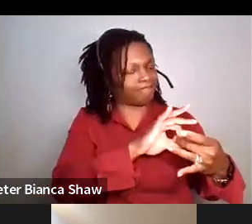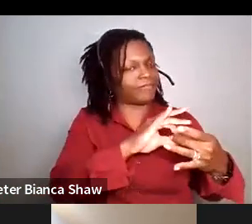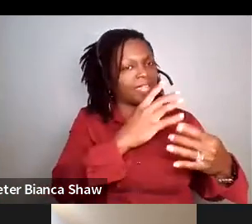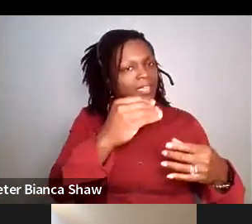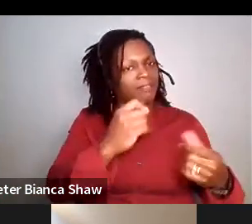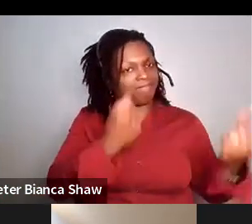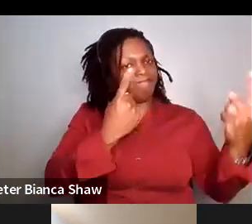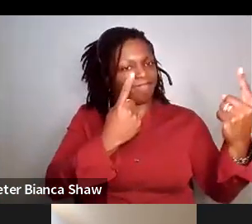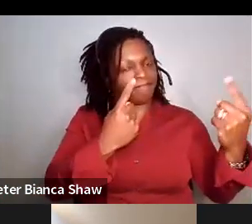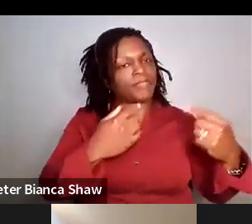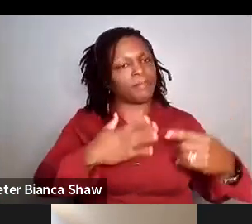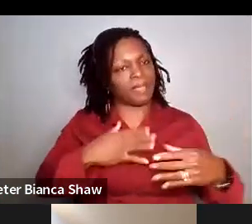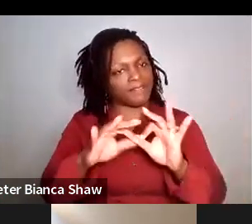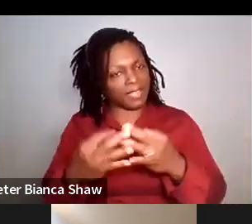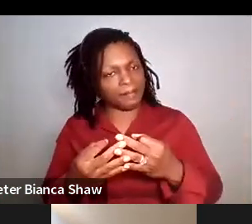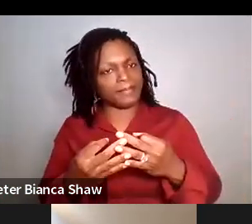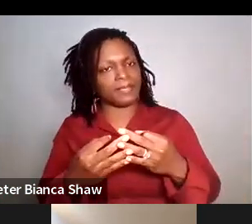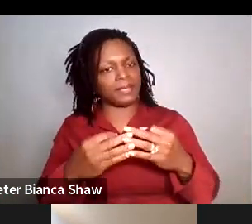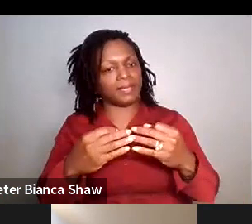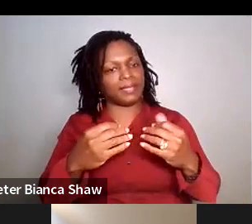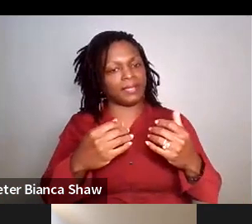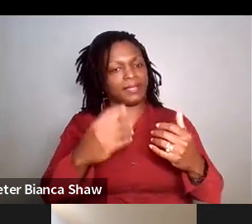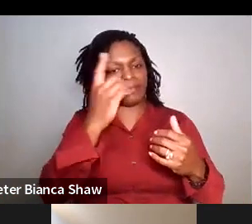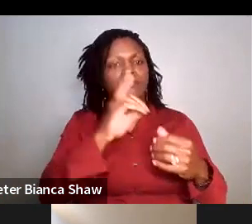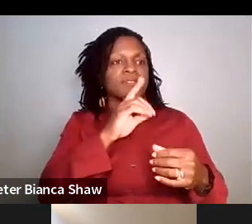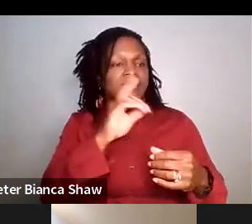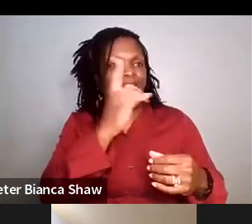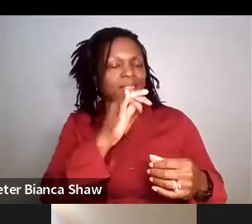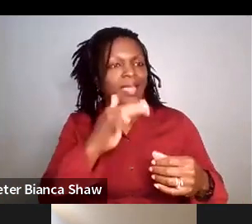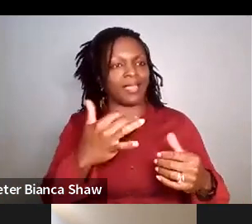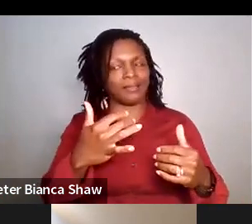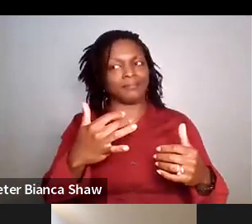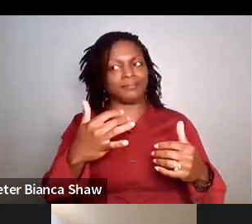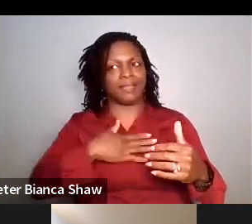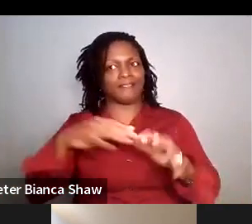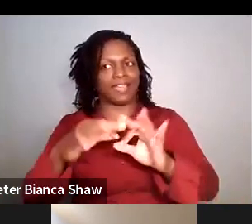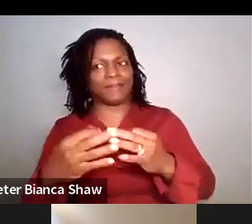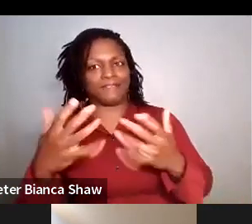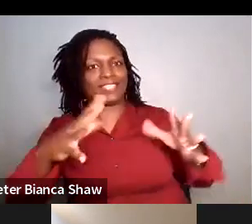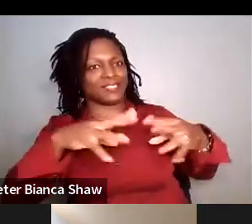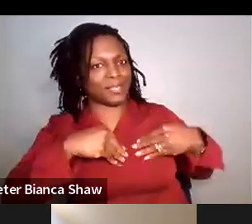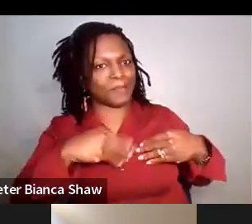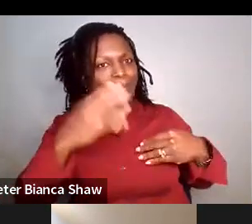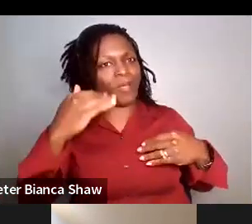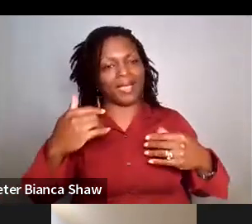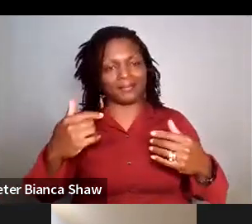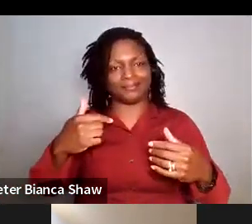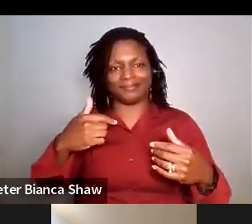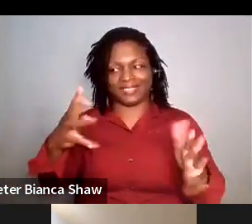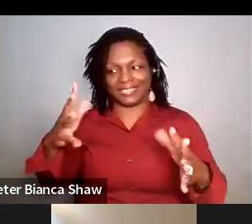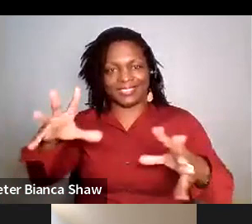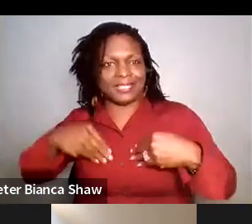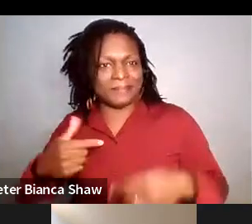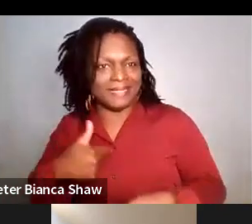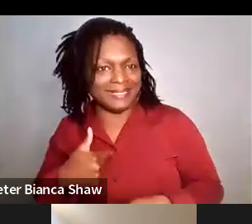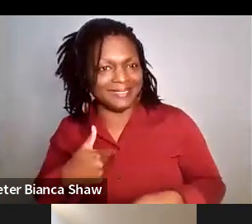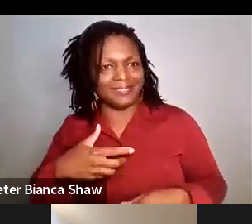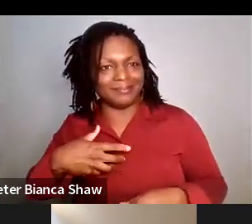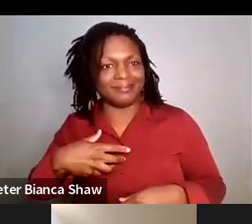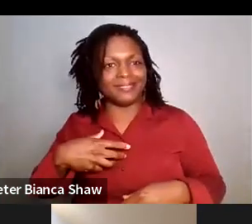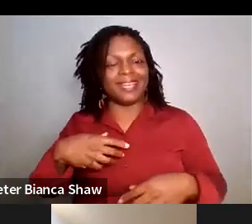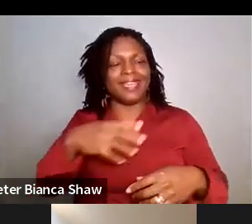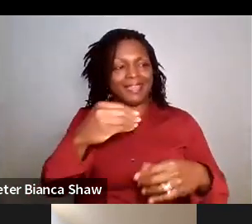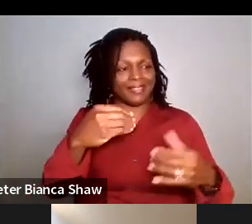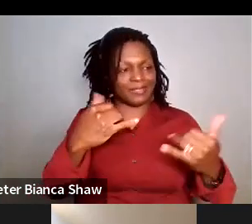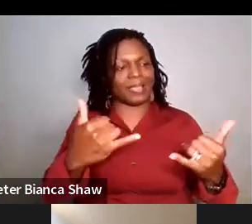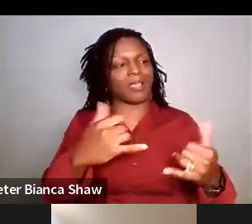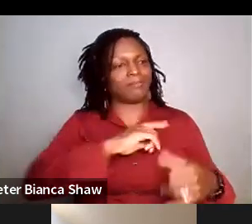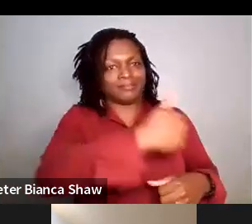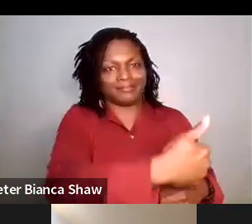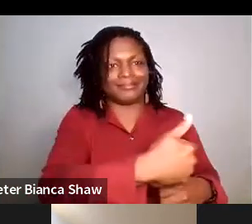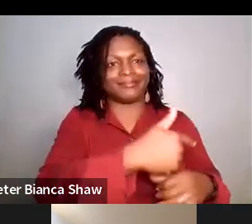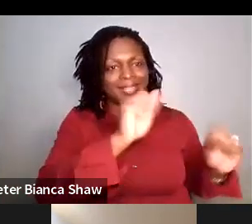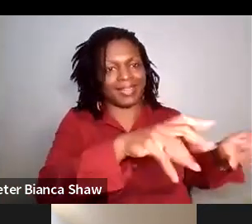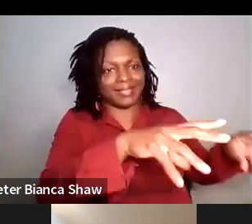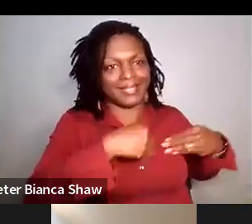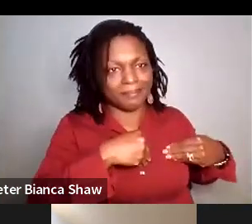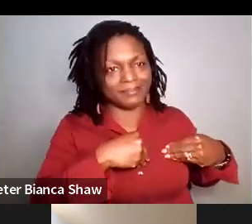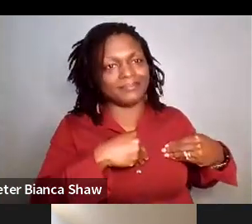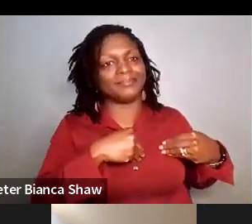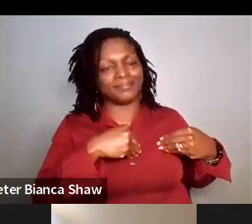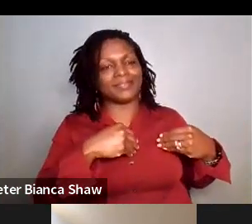It was more said to me, because I think I was the icebreaker in the process, with the whole acceptance of disability, and becoming a lot more accepting, sentimental and understanding of the process.